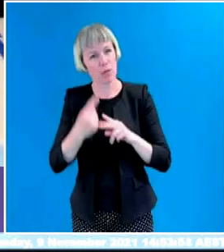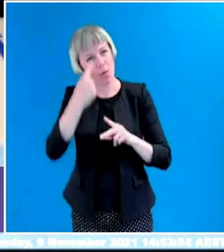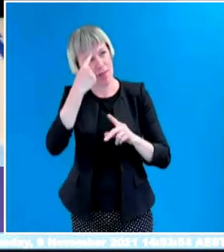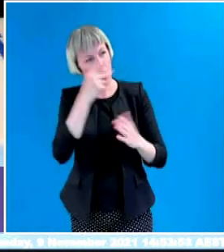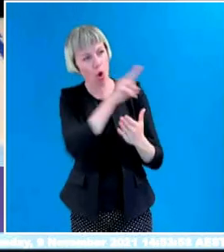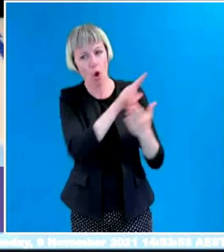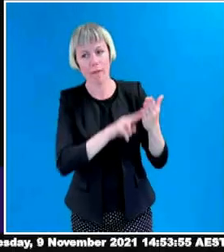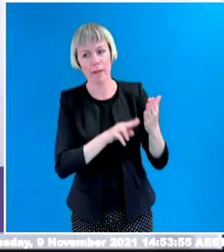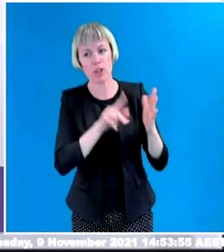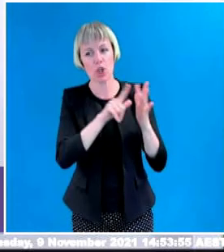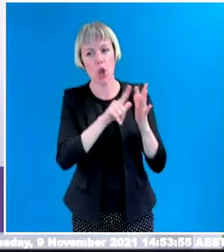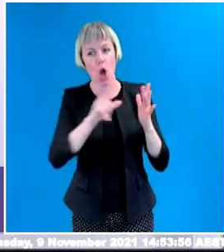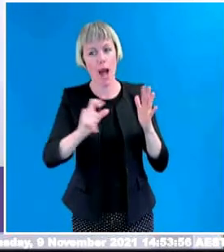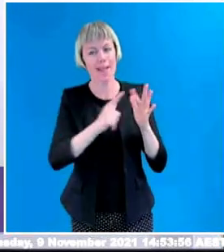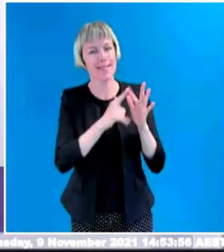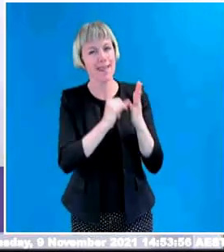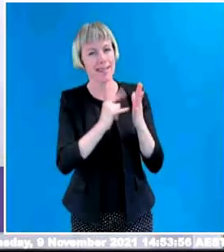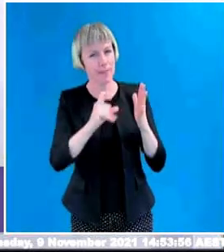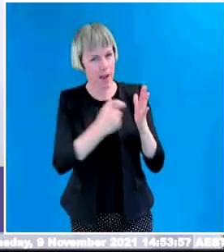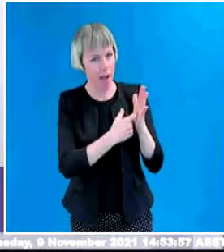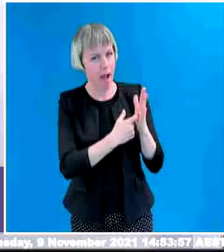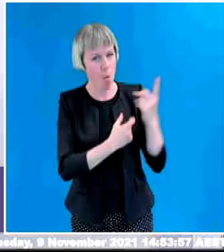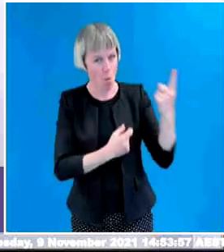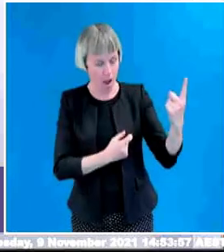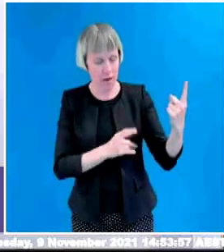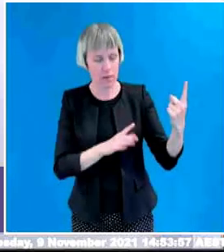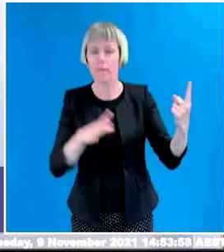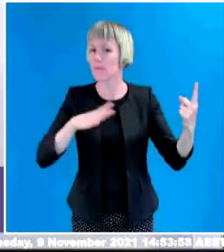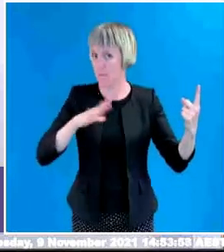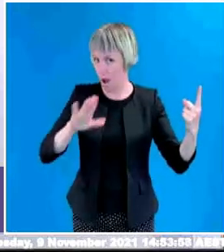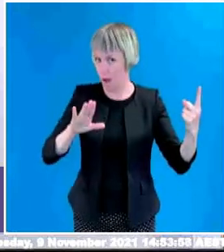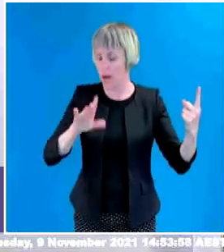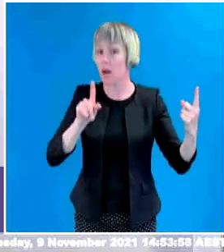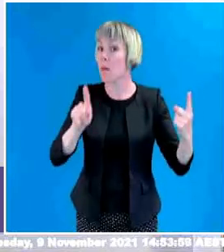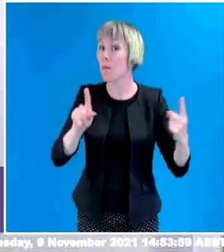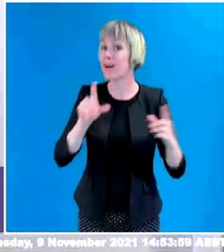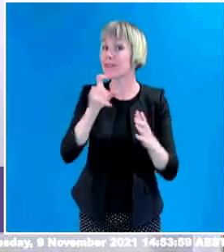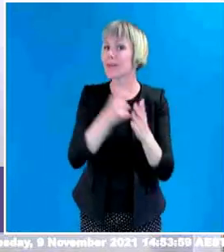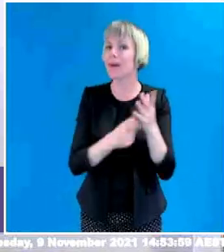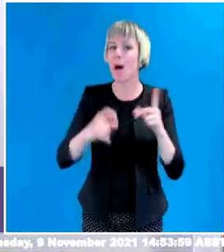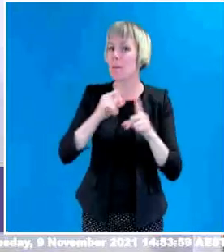the CRPD, that strict distinction between civil and political rights,